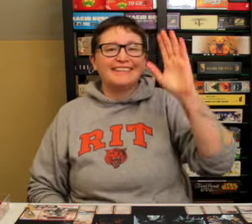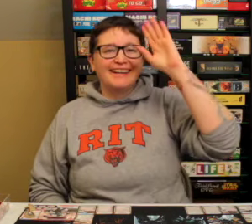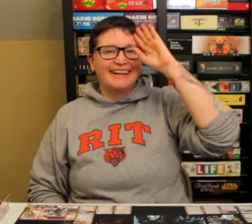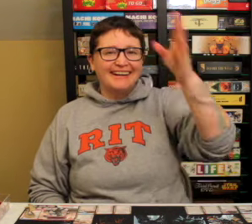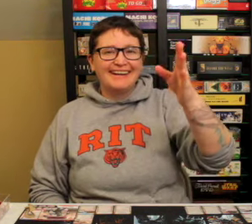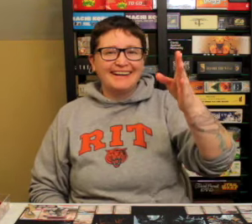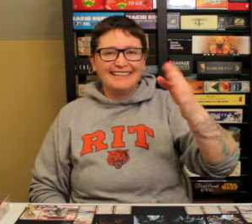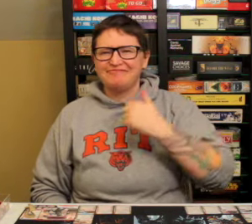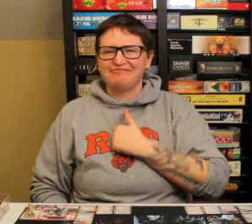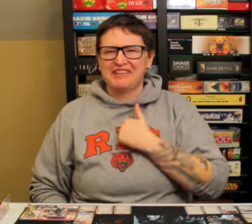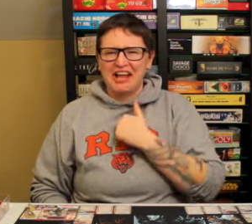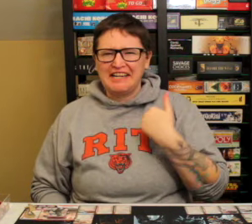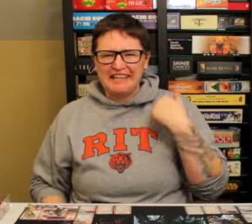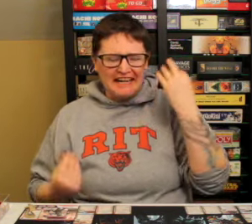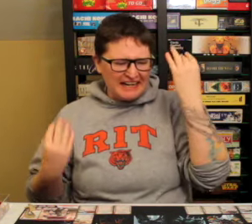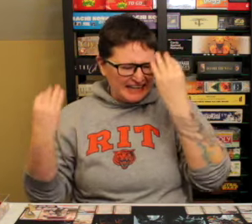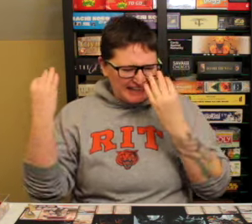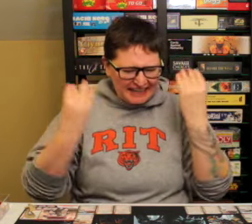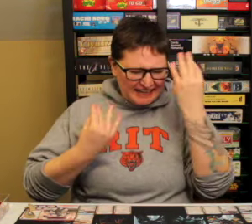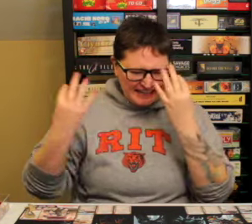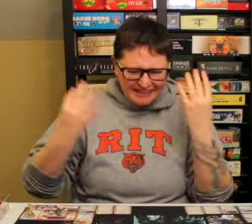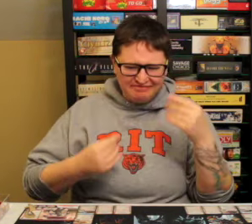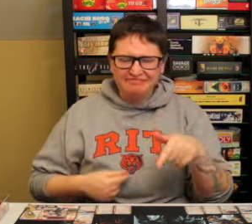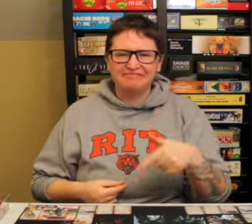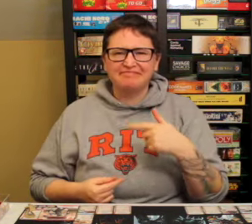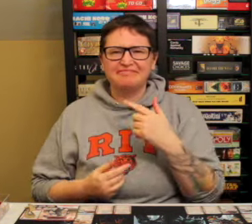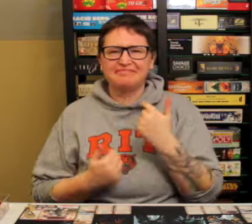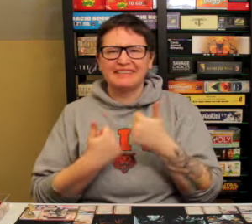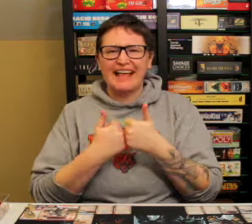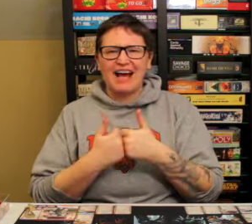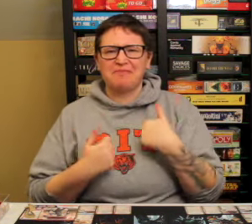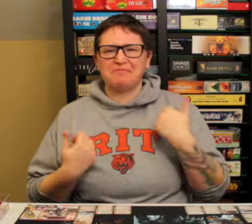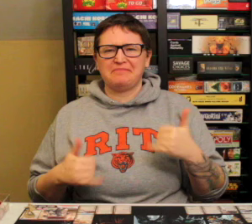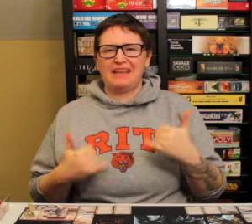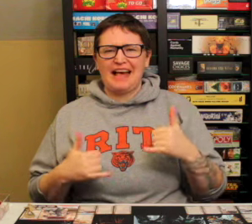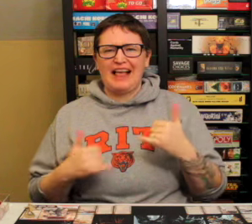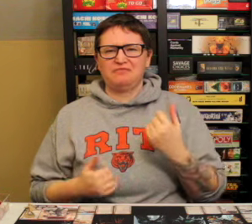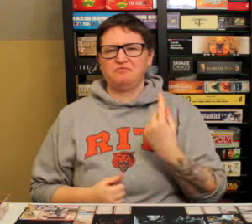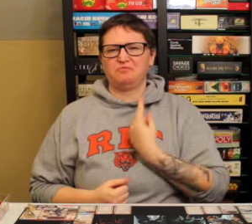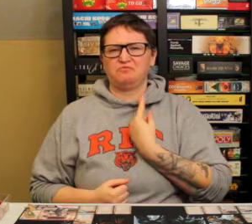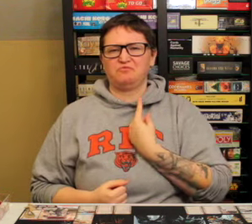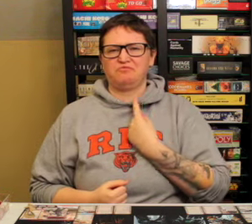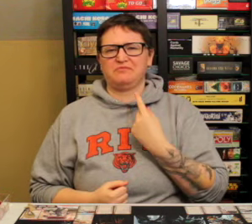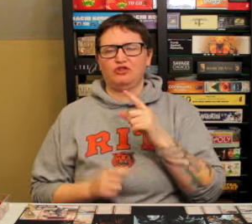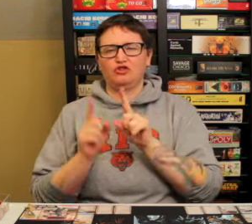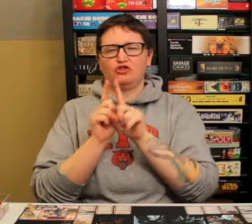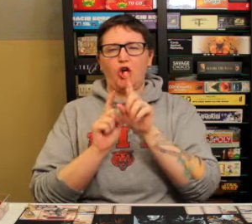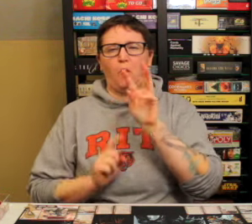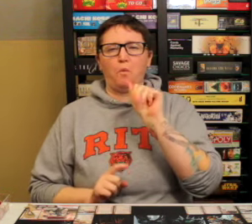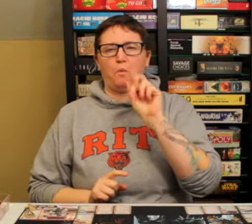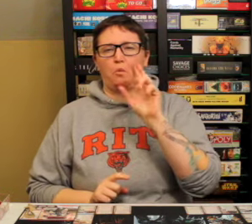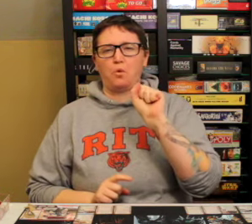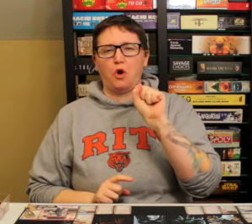Oh, hey sorry. I've just been thinking about how to play game solo.